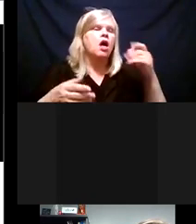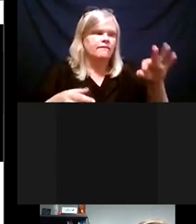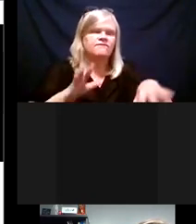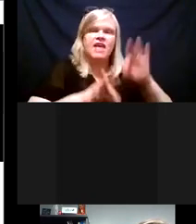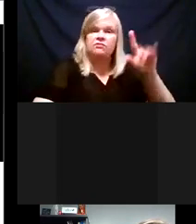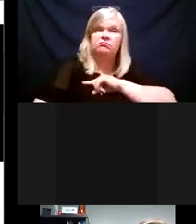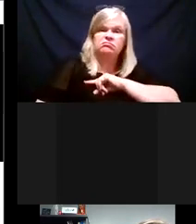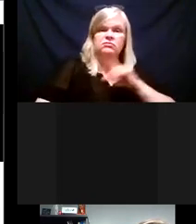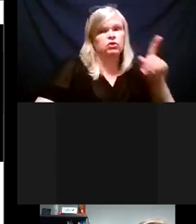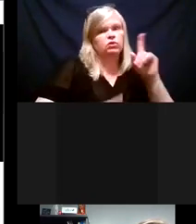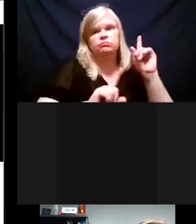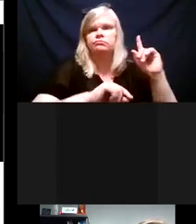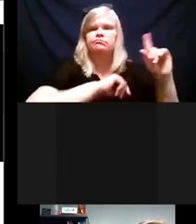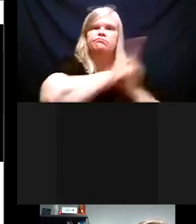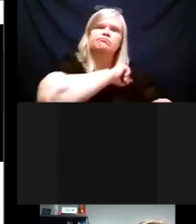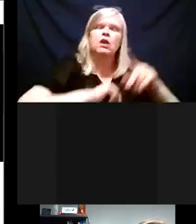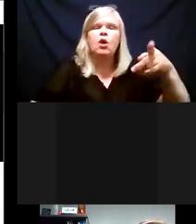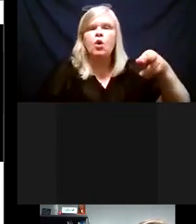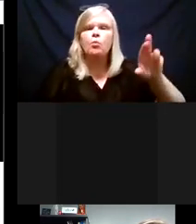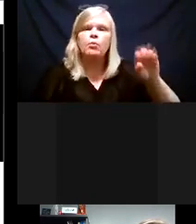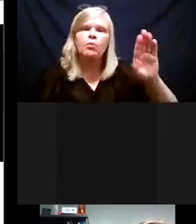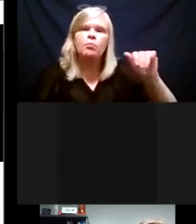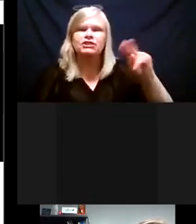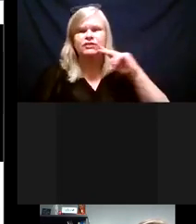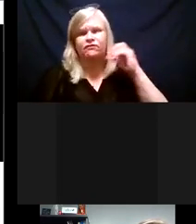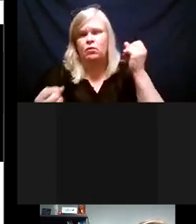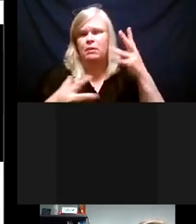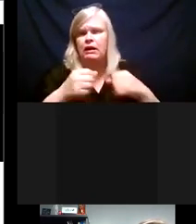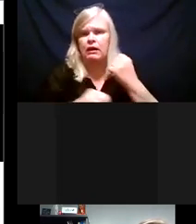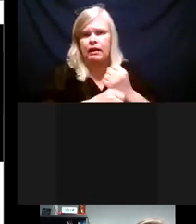COULD HAVE A MUCH GREATER IMPACT ON WHETHER YOU COMMIT CRIMES IN